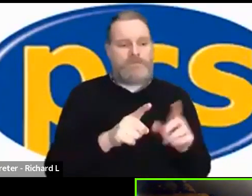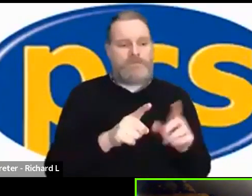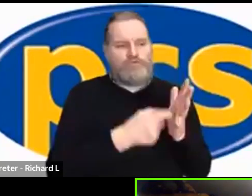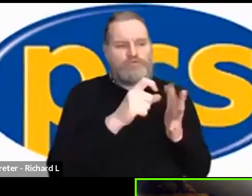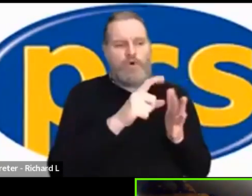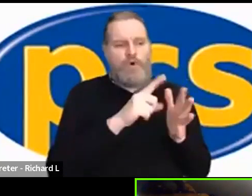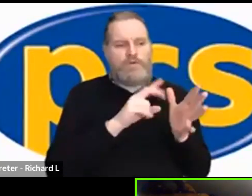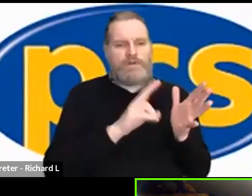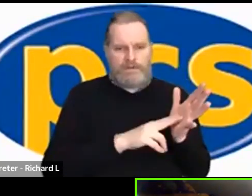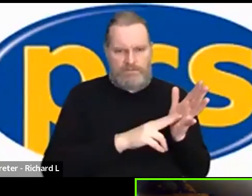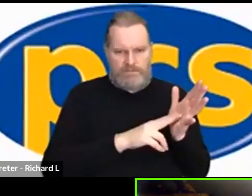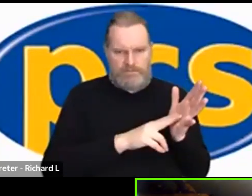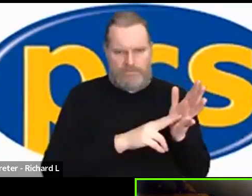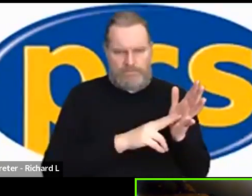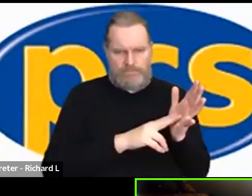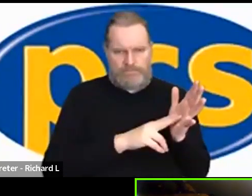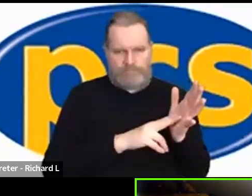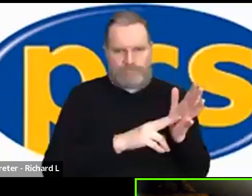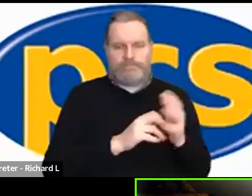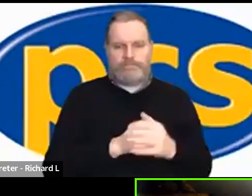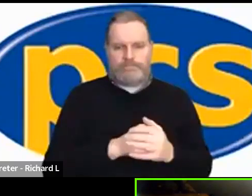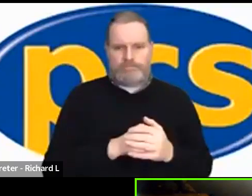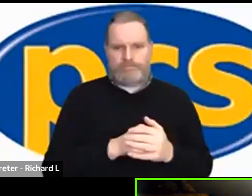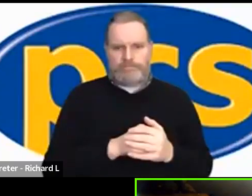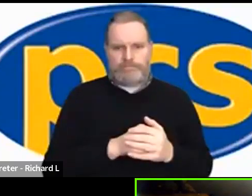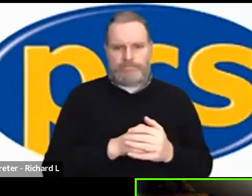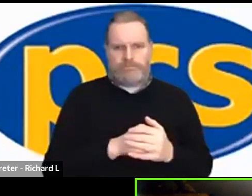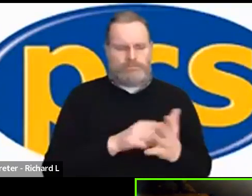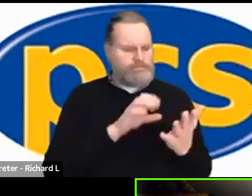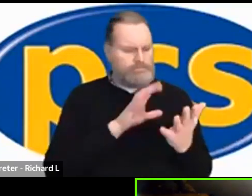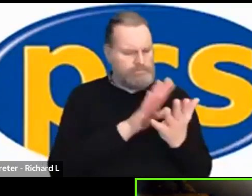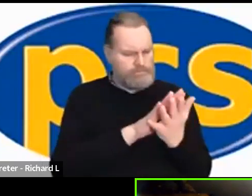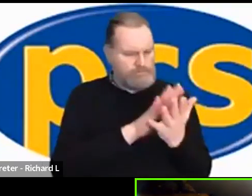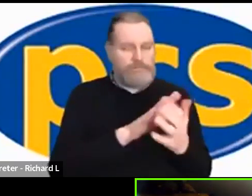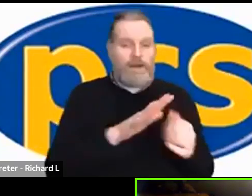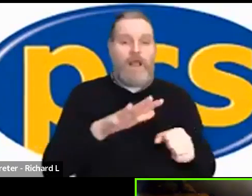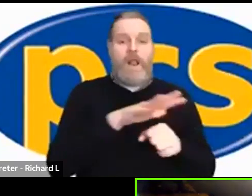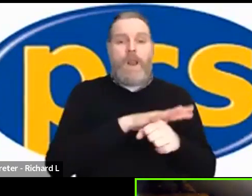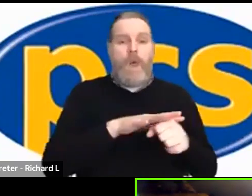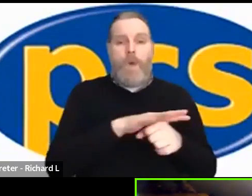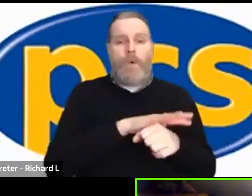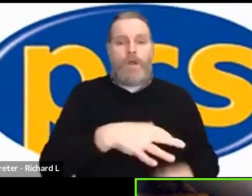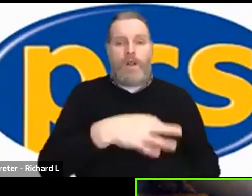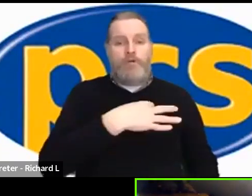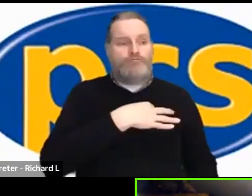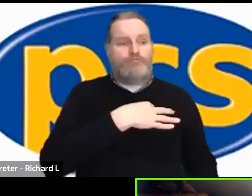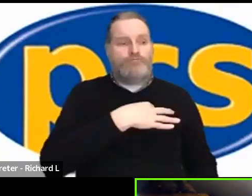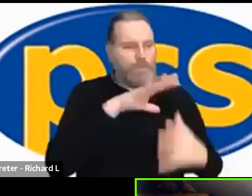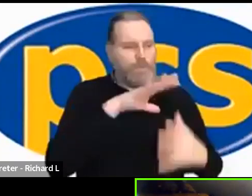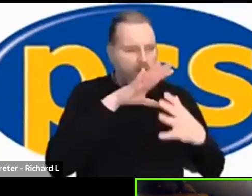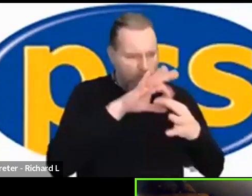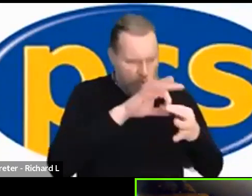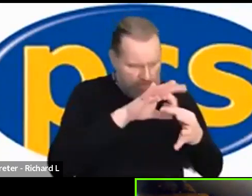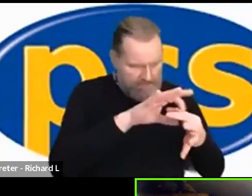nd in in similar a Jordan asks you you in an email vein Jordan asks you Jordan asks you in an email, Pcs. Said, your local reps will be